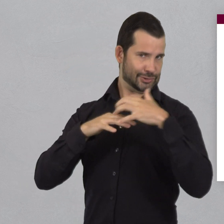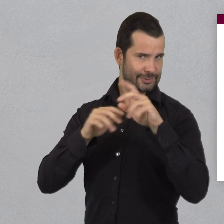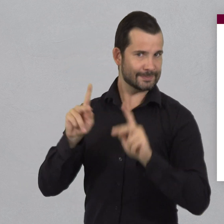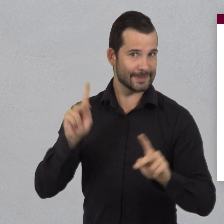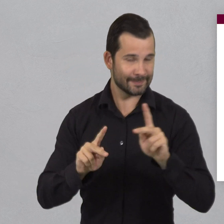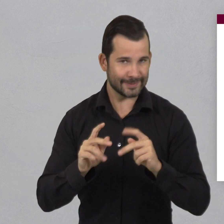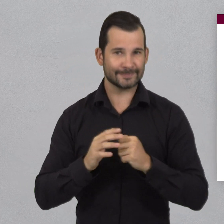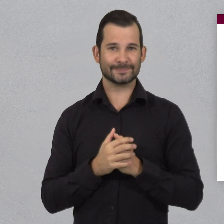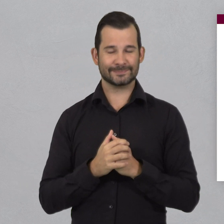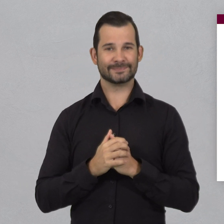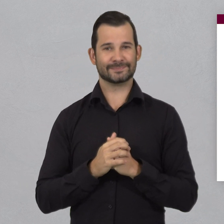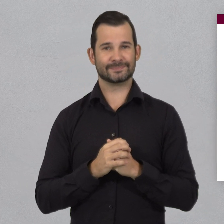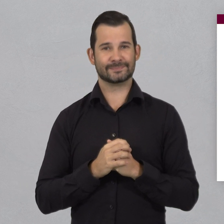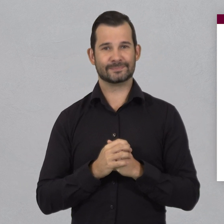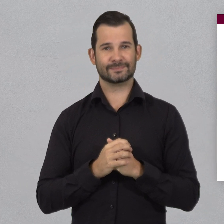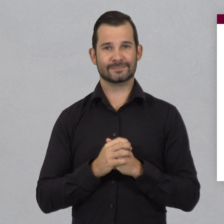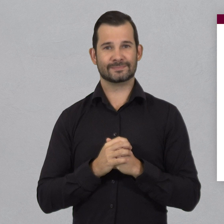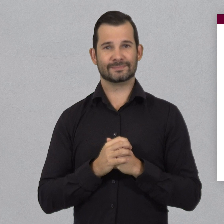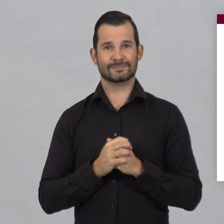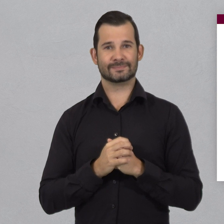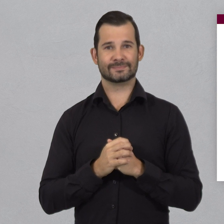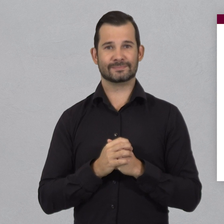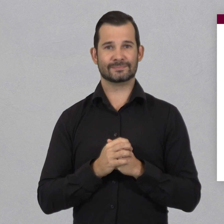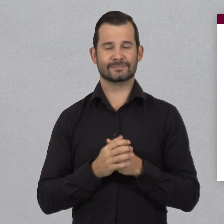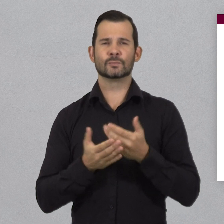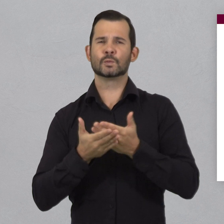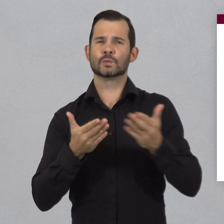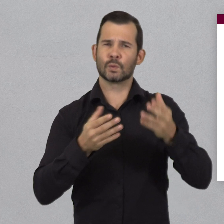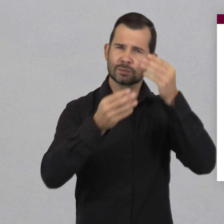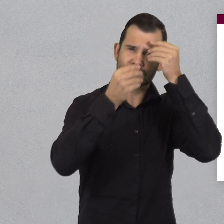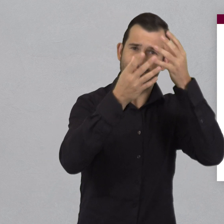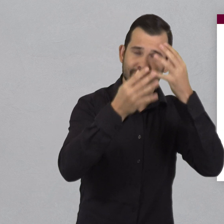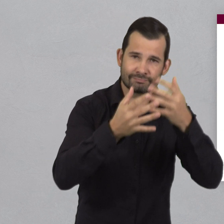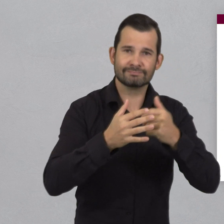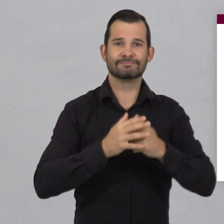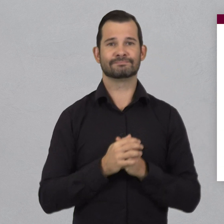benefits for Indigenous peoples. Resources